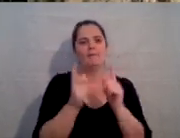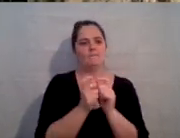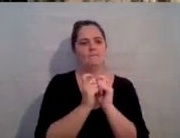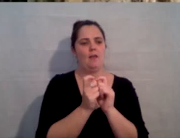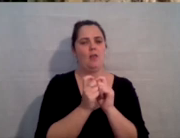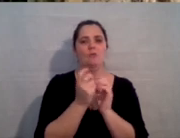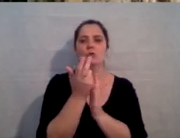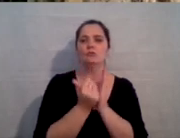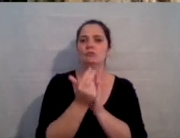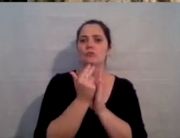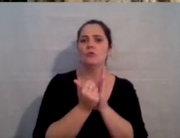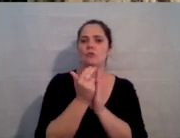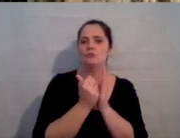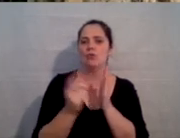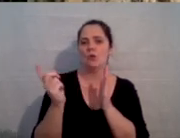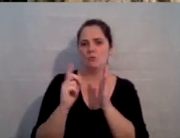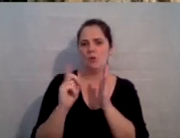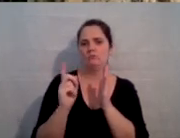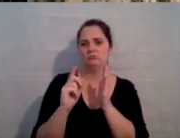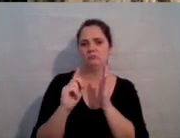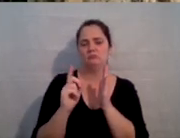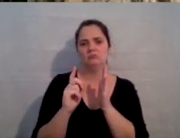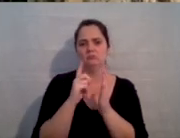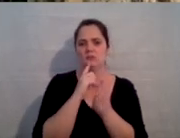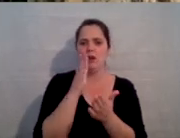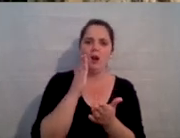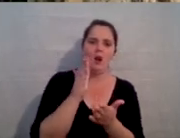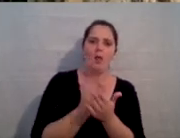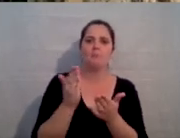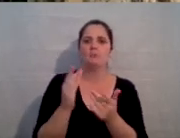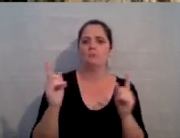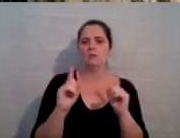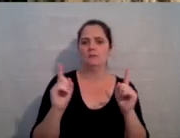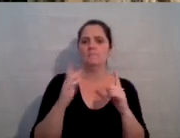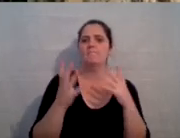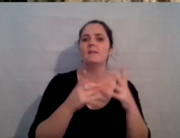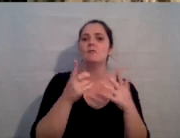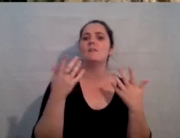legibility. The whole idea is that you're creating a very legible